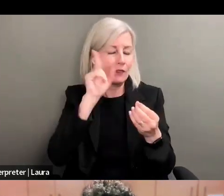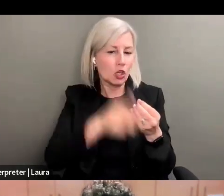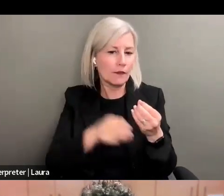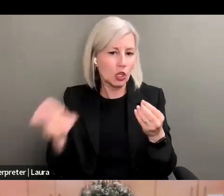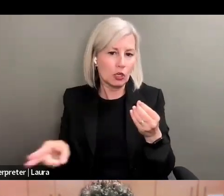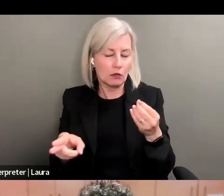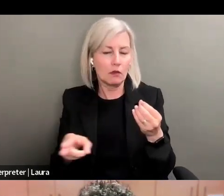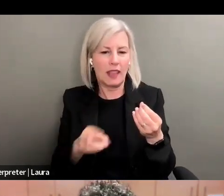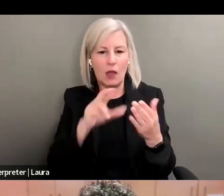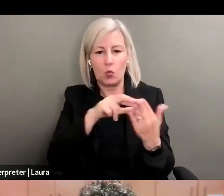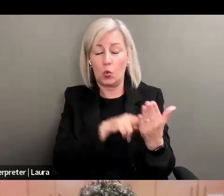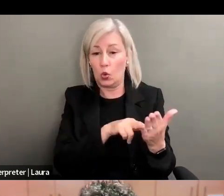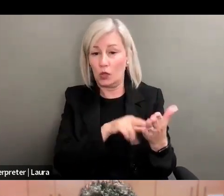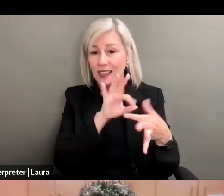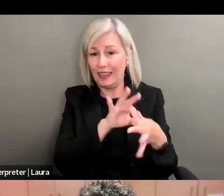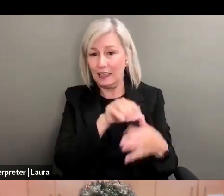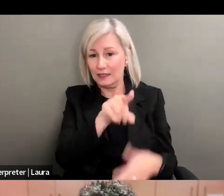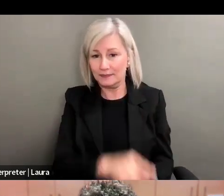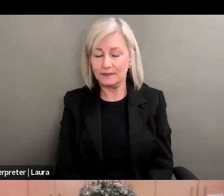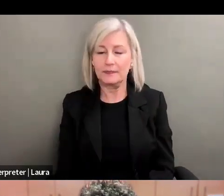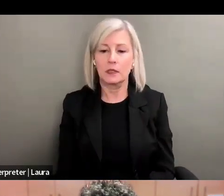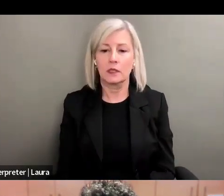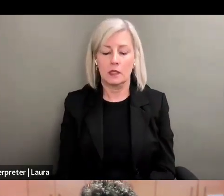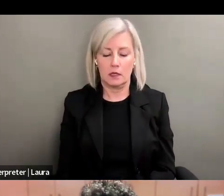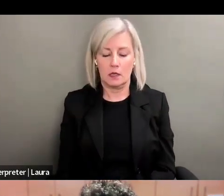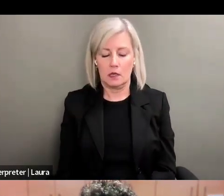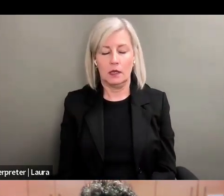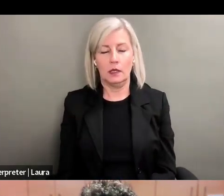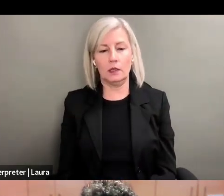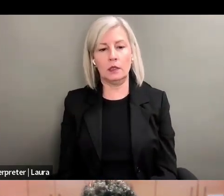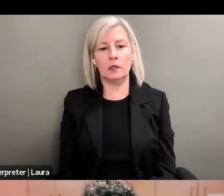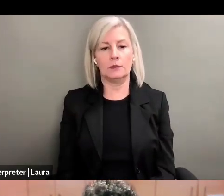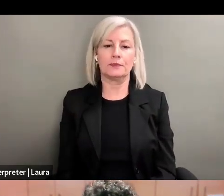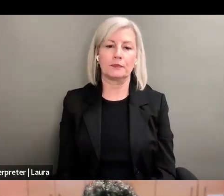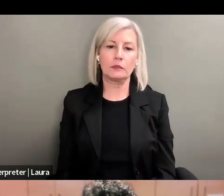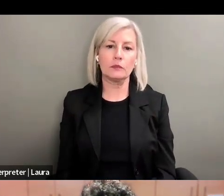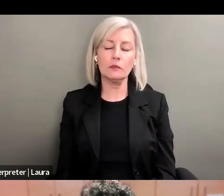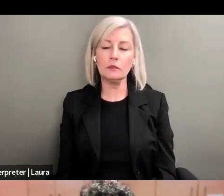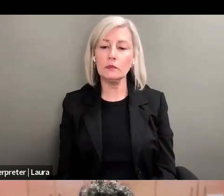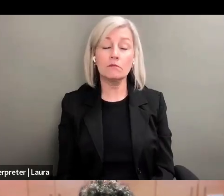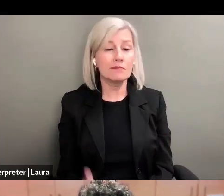rule that's linked here. So I think it's interesting to me